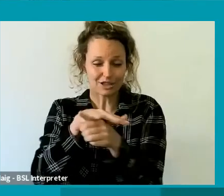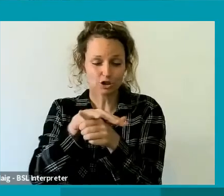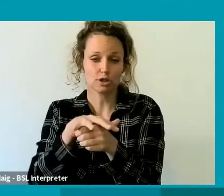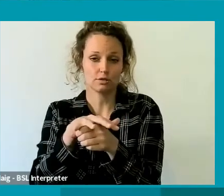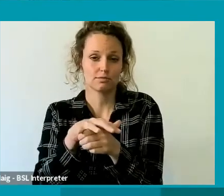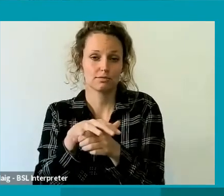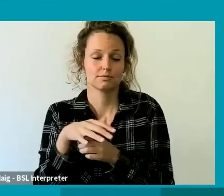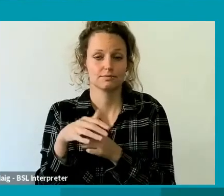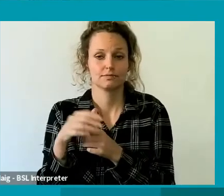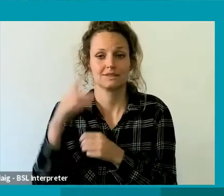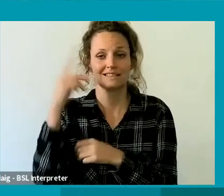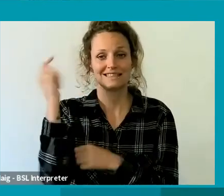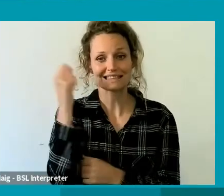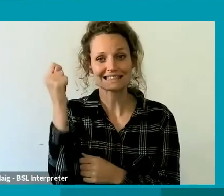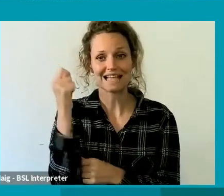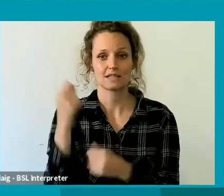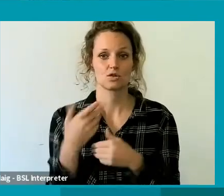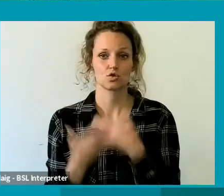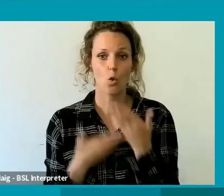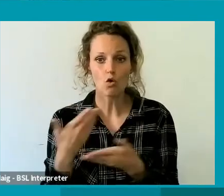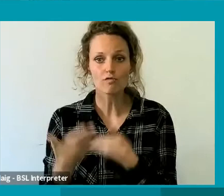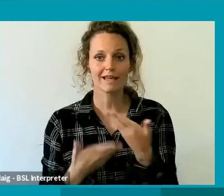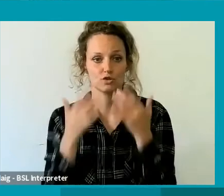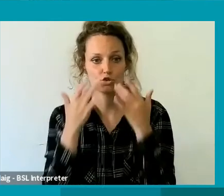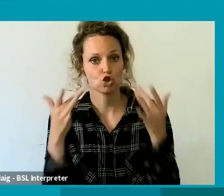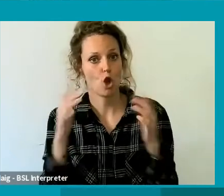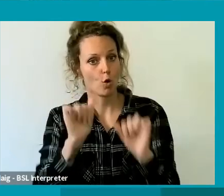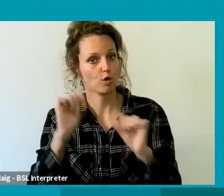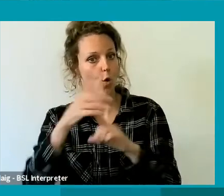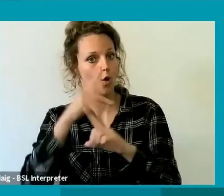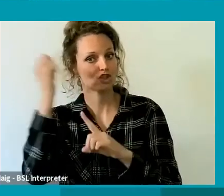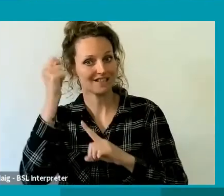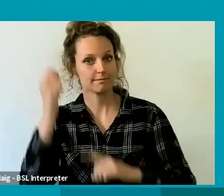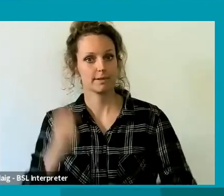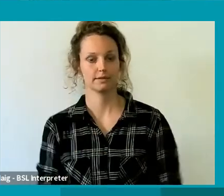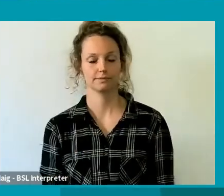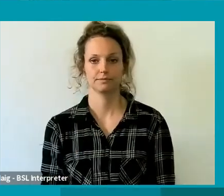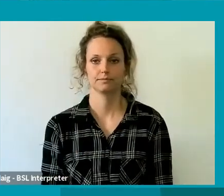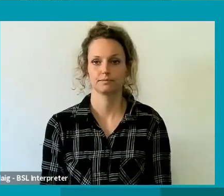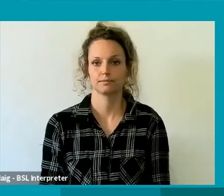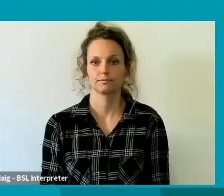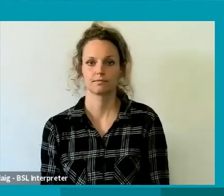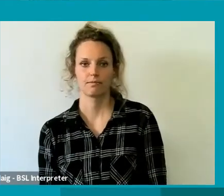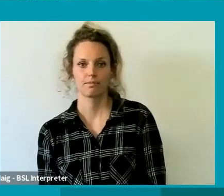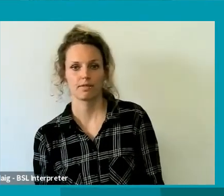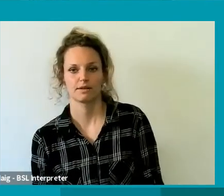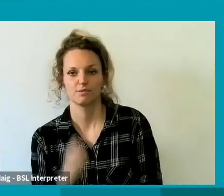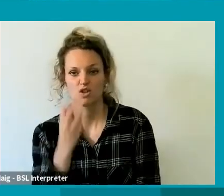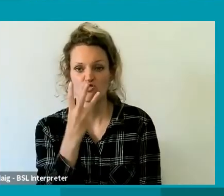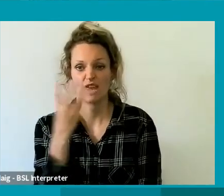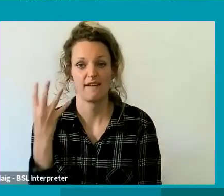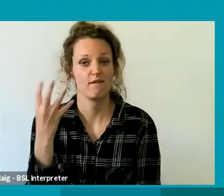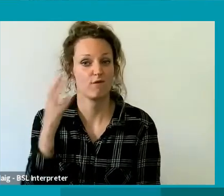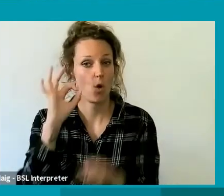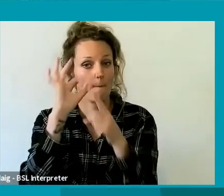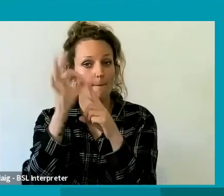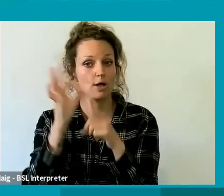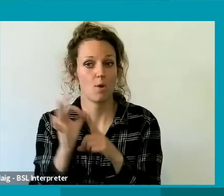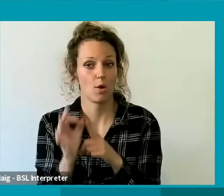You want to highlight your achievements, your results. Three or four bullet points is absolutely fine.